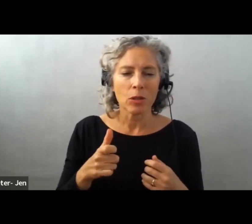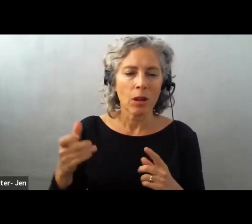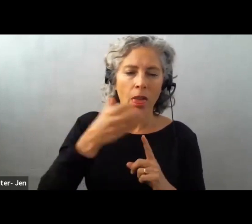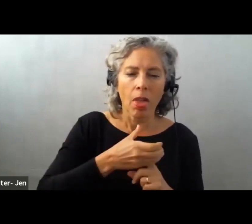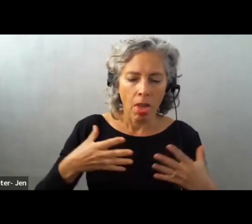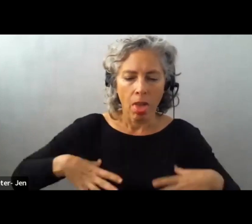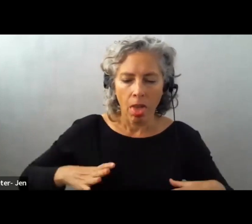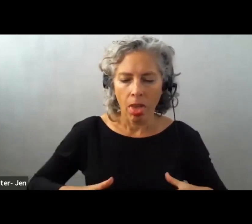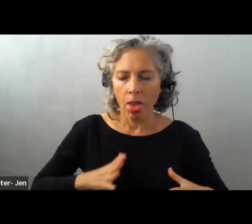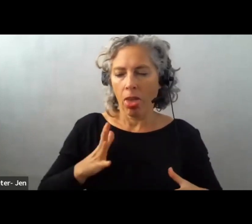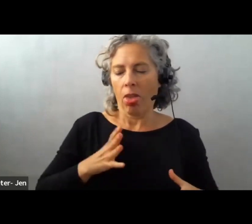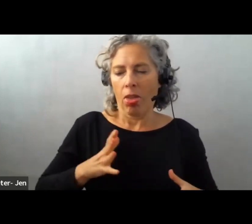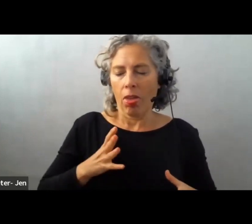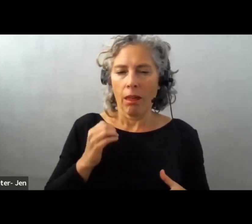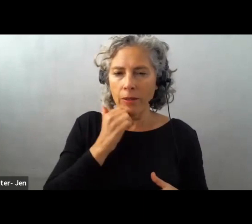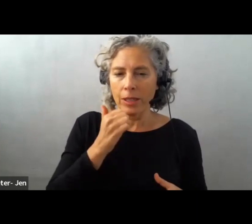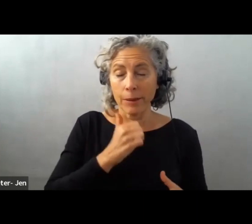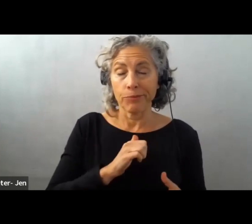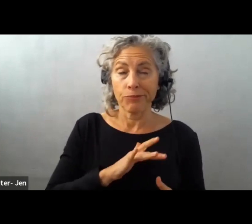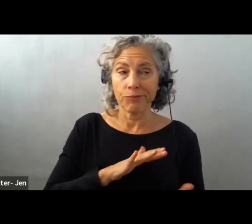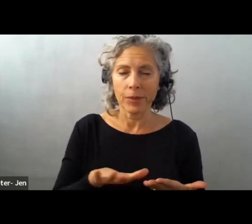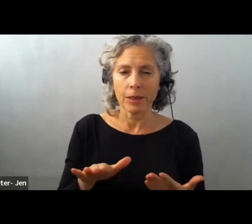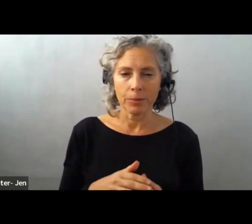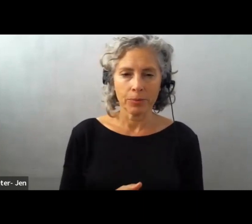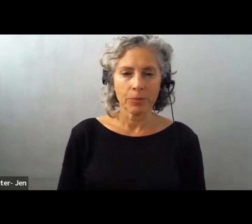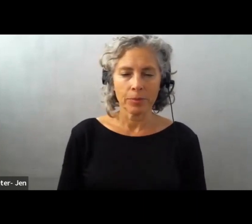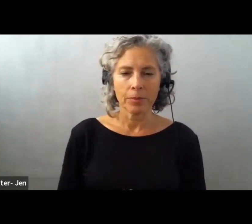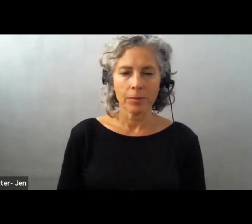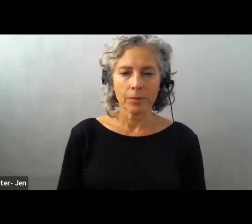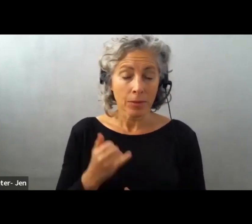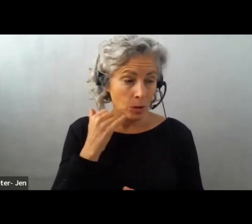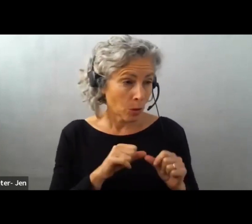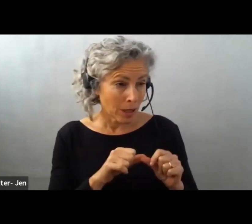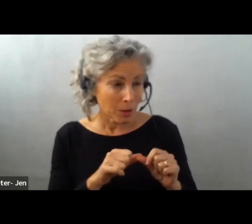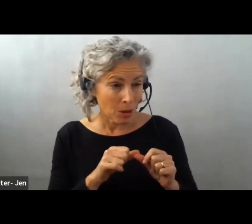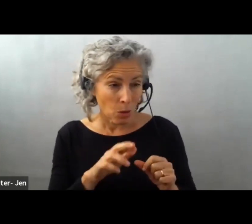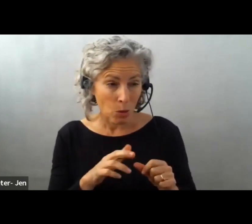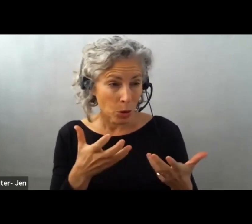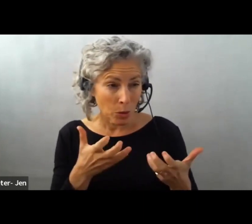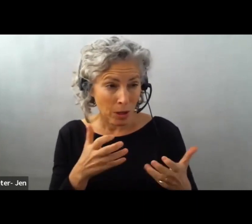will say that do I keep going on? Are you or do you read the next question?